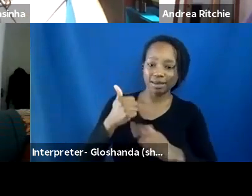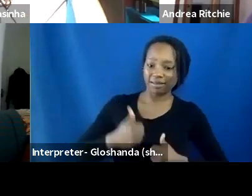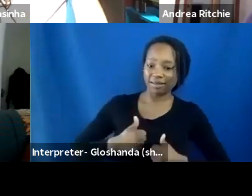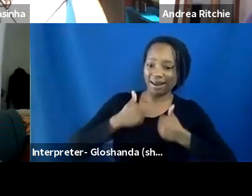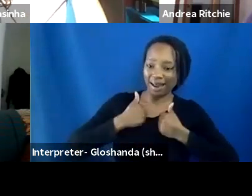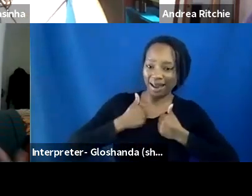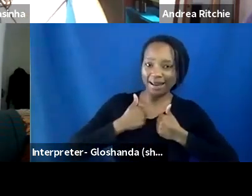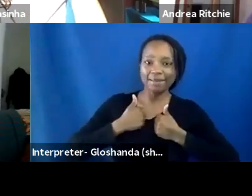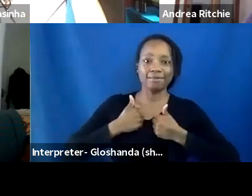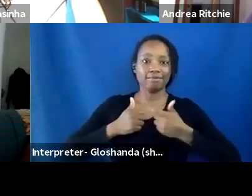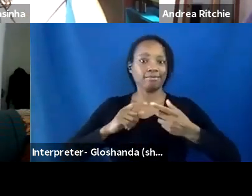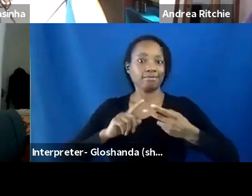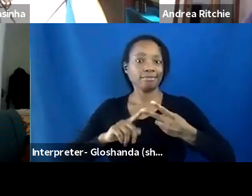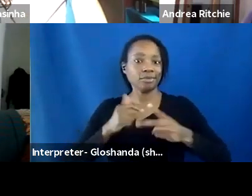you have emotional wellness.